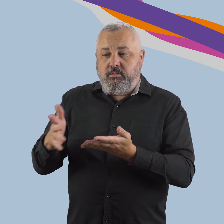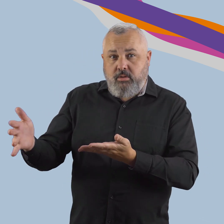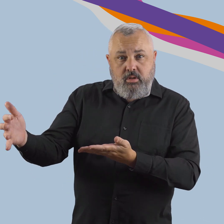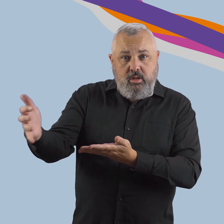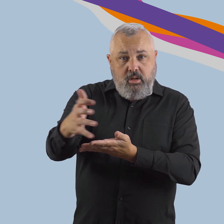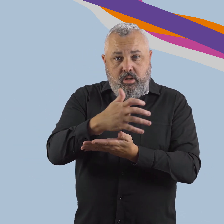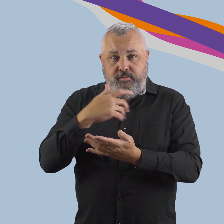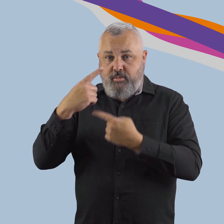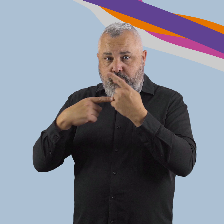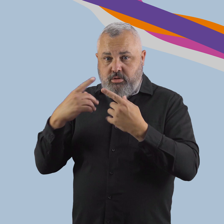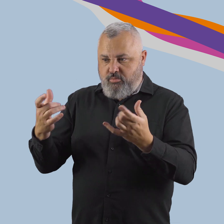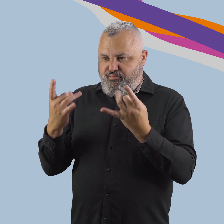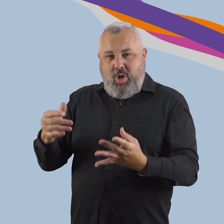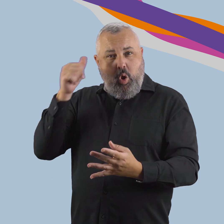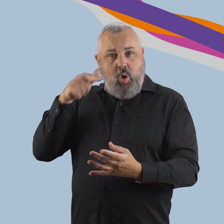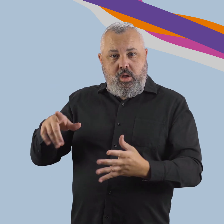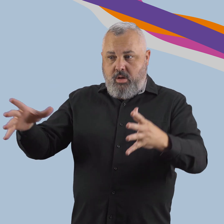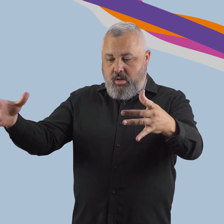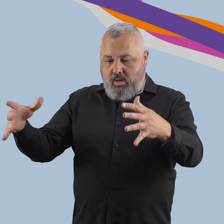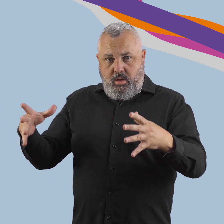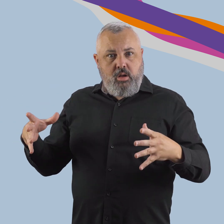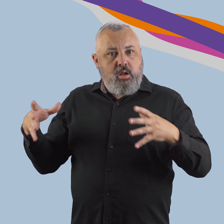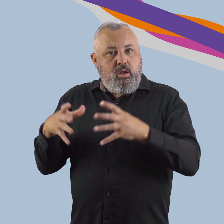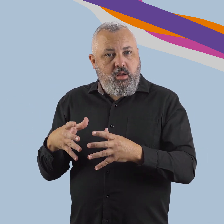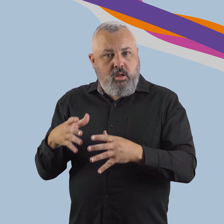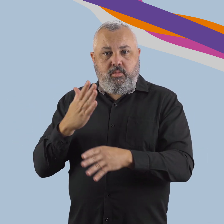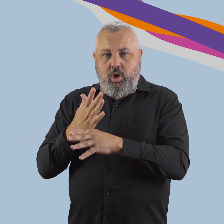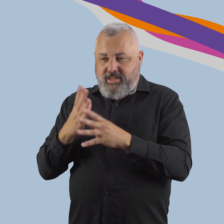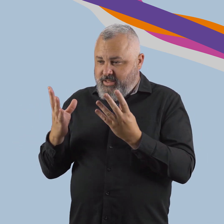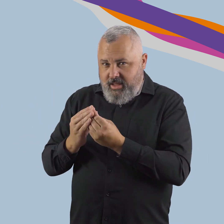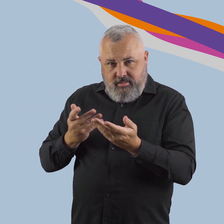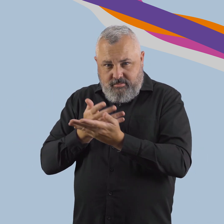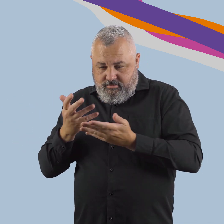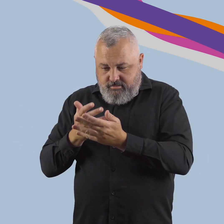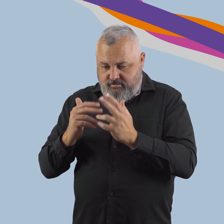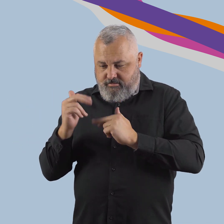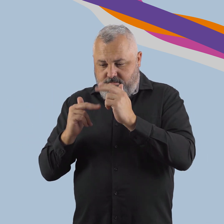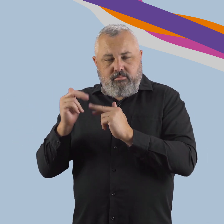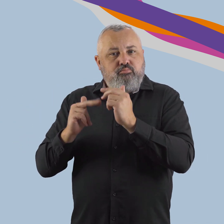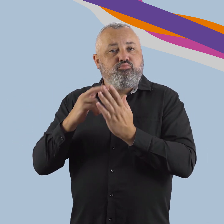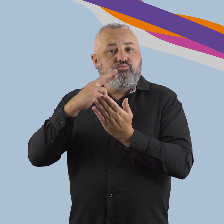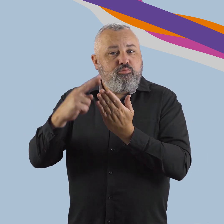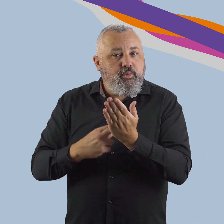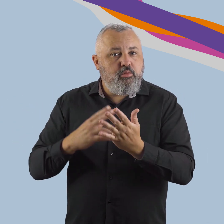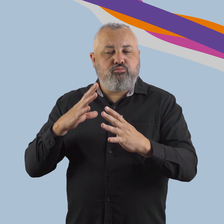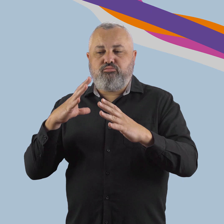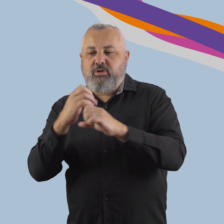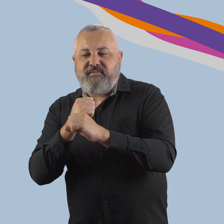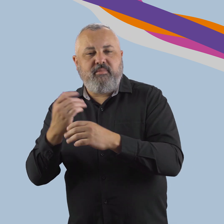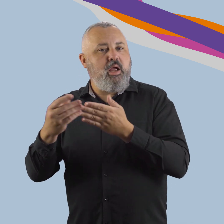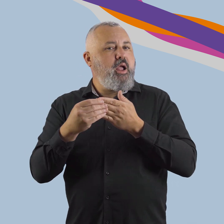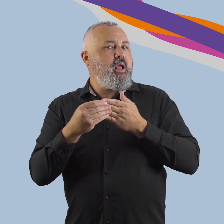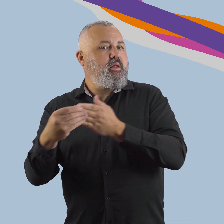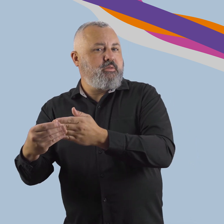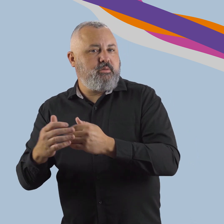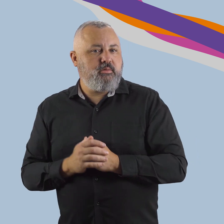bring together what is already known and co-produce reports, briefs, guidelines or similar.